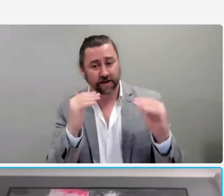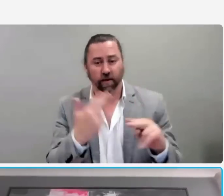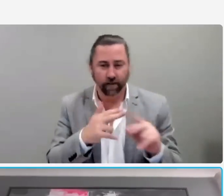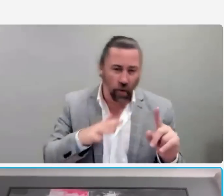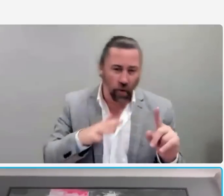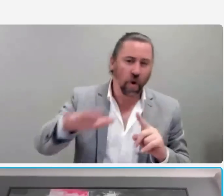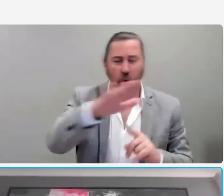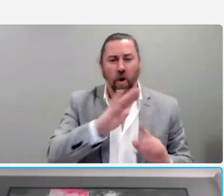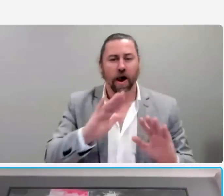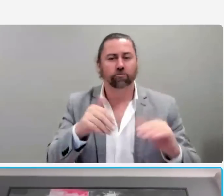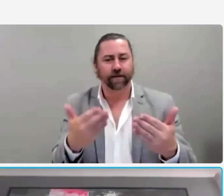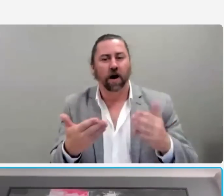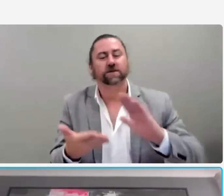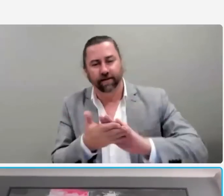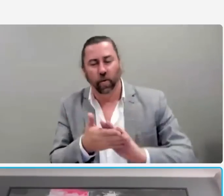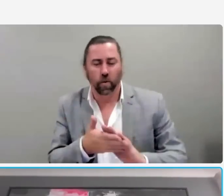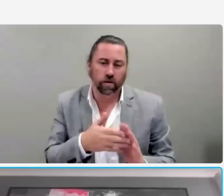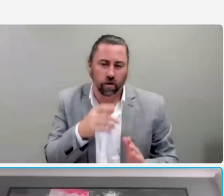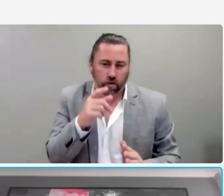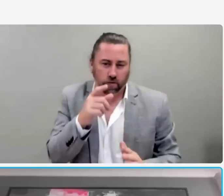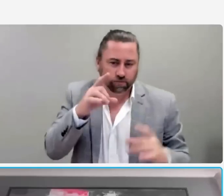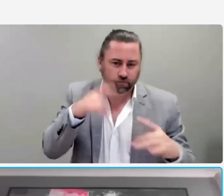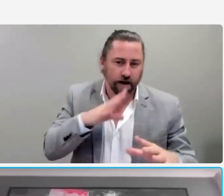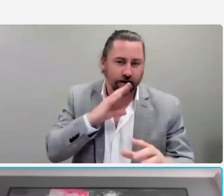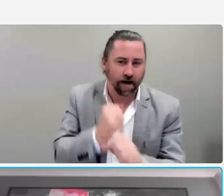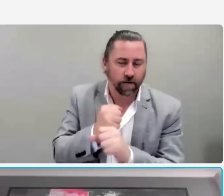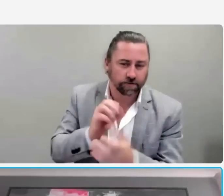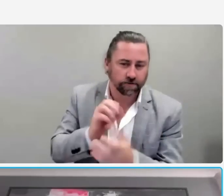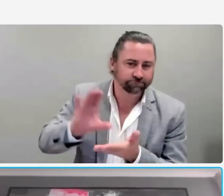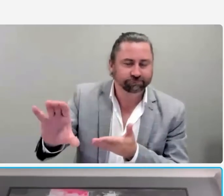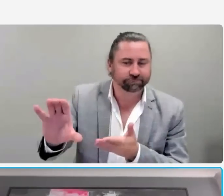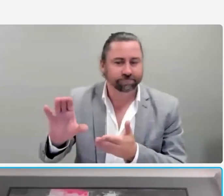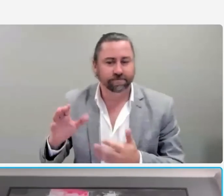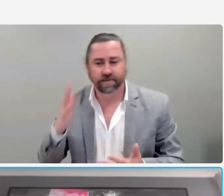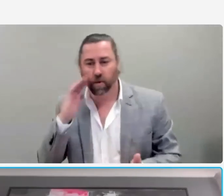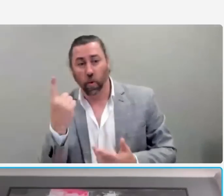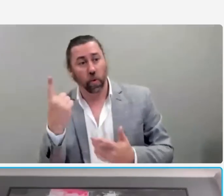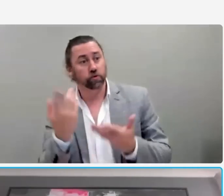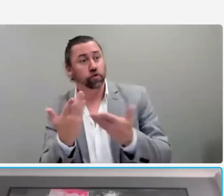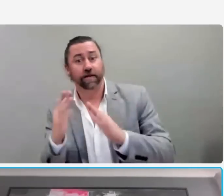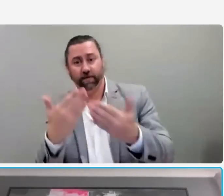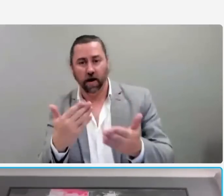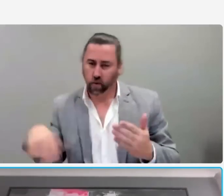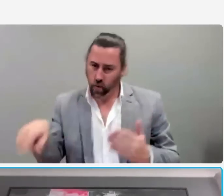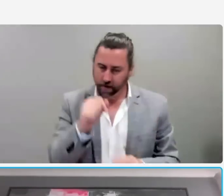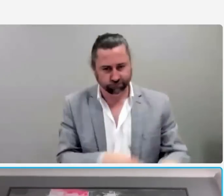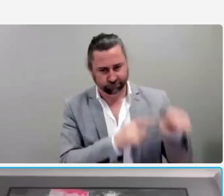funded aged care regardless of the risk profile of the provider or the service type. And we've heard from you that having the same